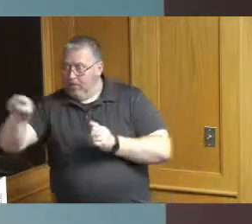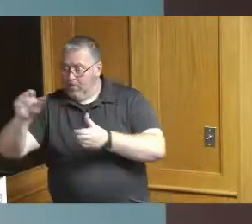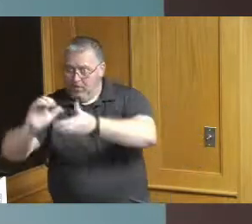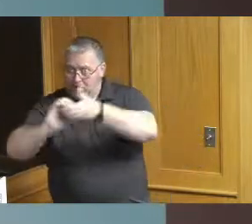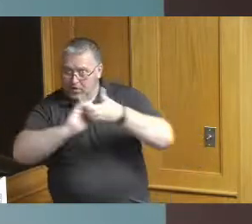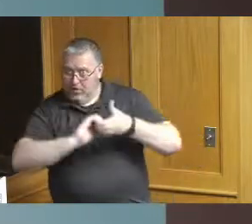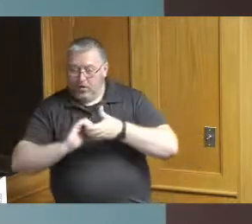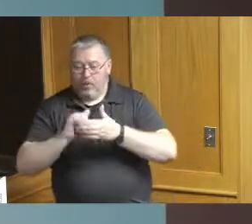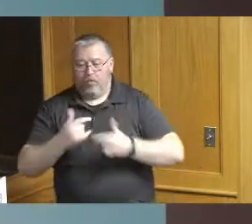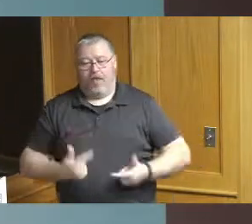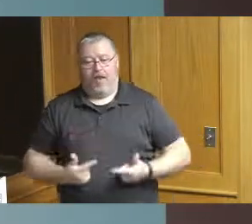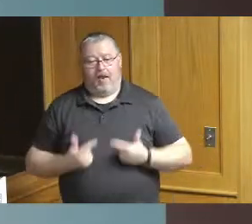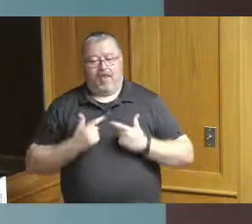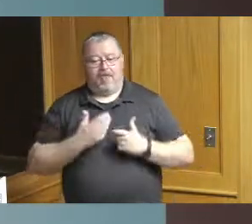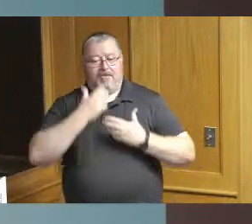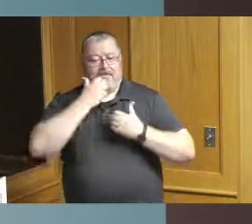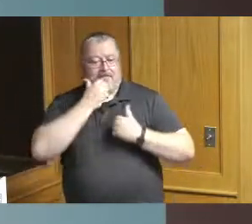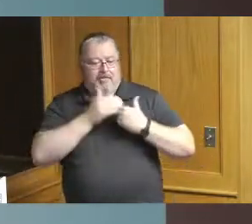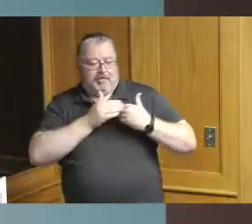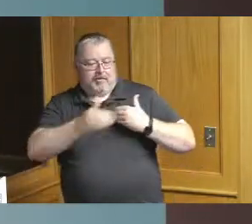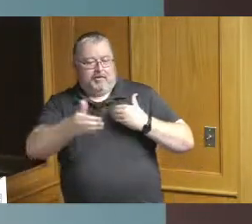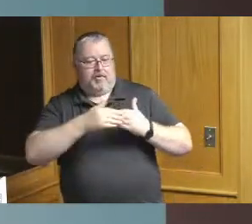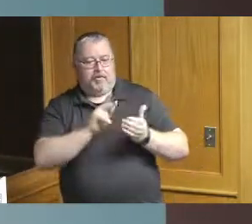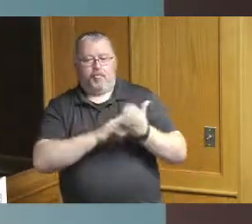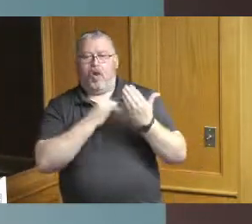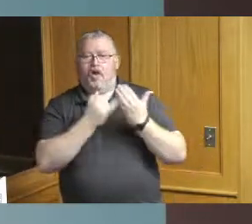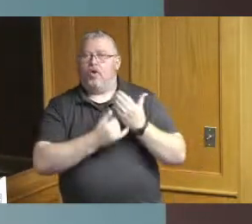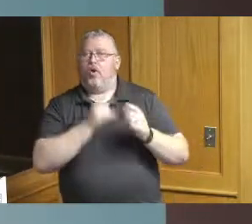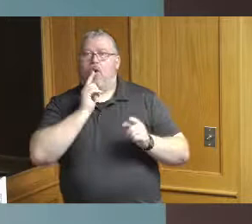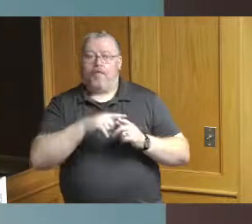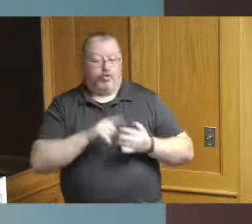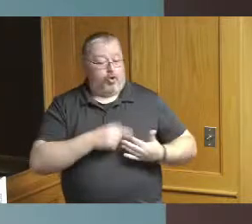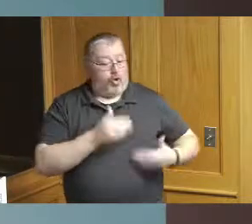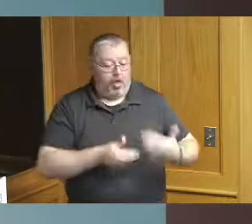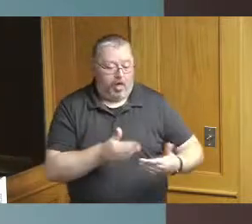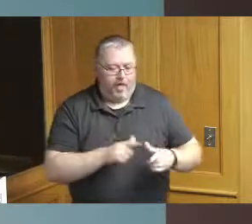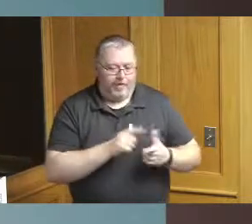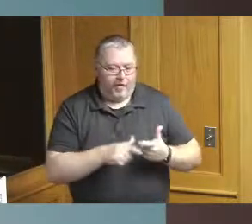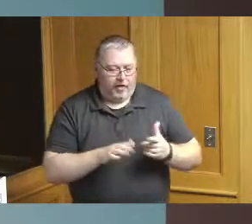payment is preserved and you don't have to have a beautifully paid street get caught up immediately